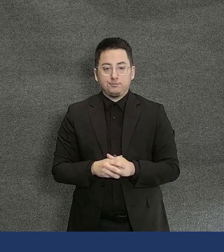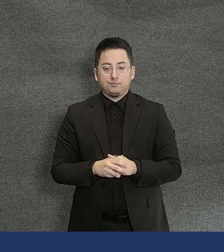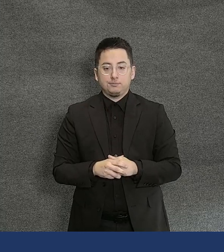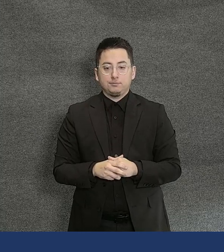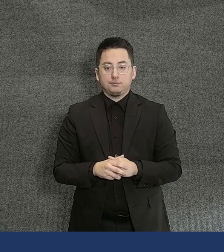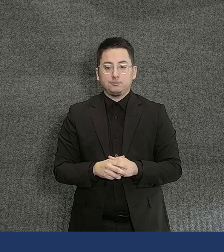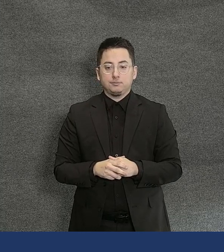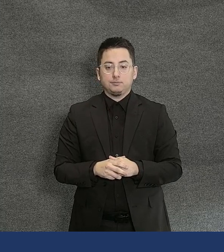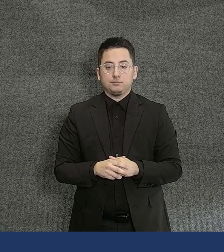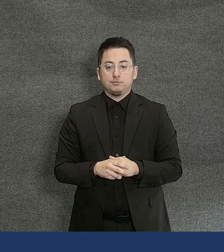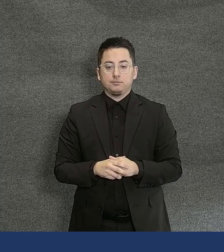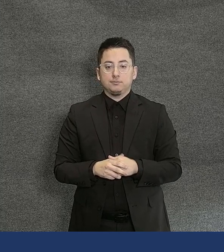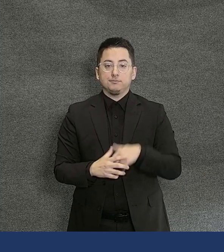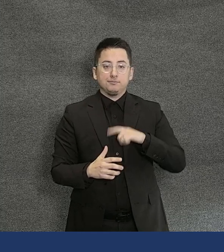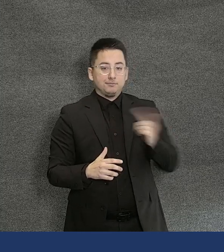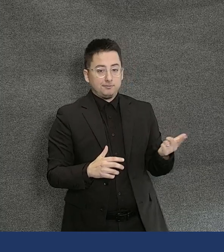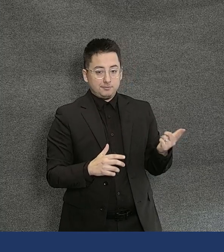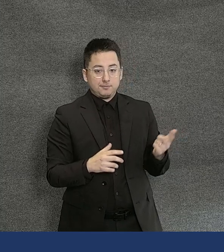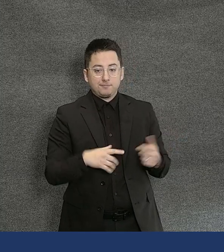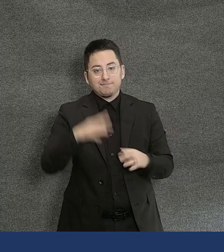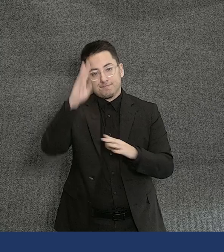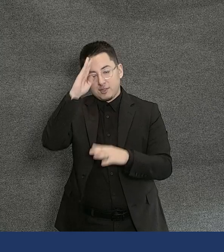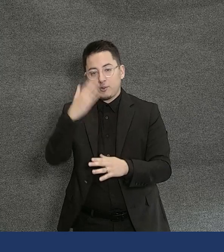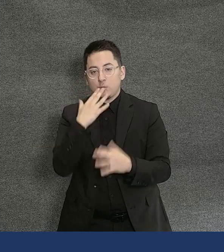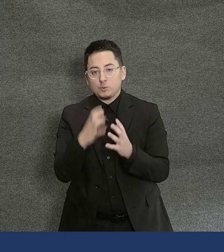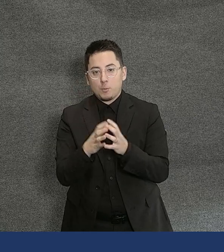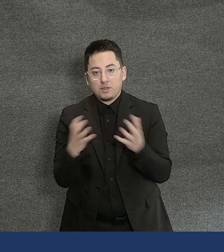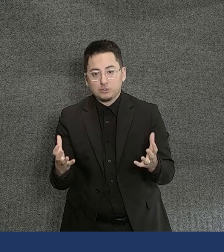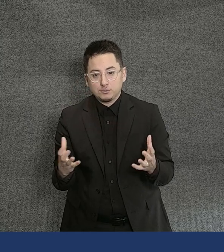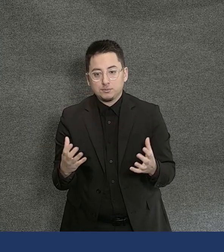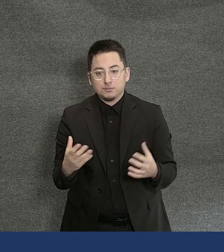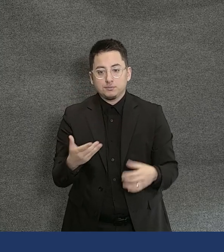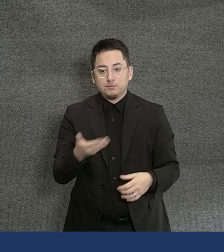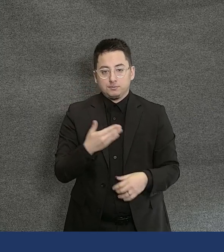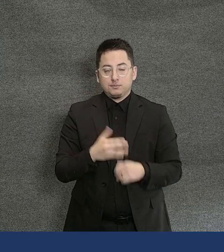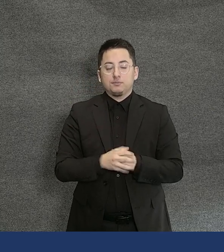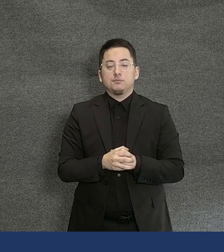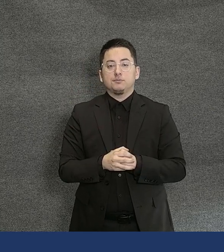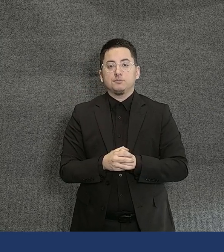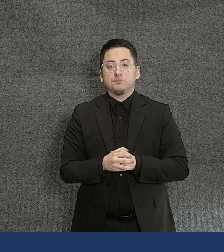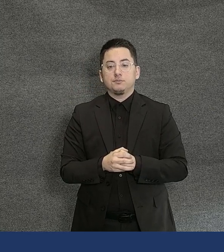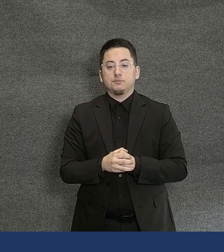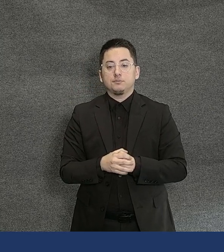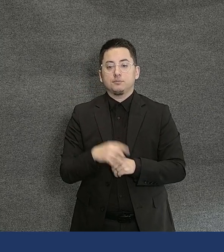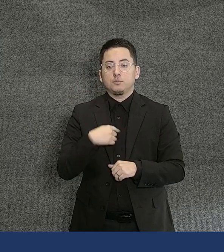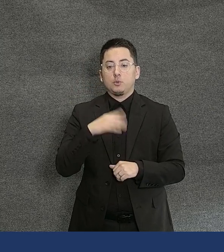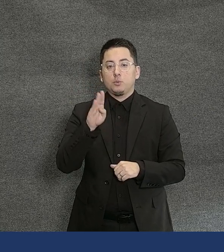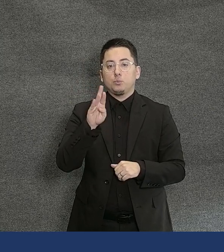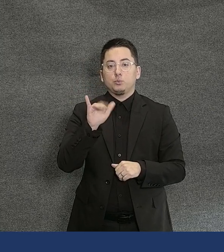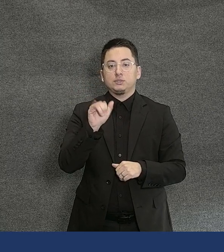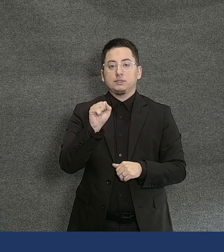Hi, everyone. Thank you so much for having us here today. My name is Representative Brion Curran.